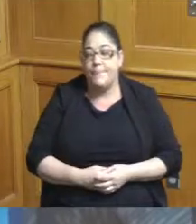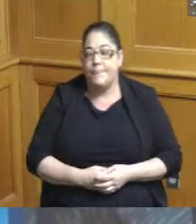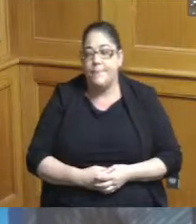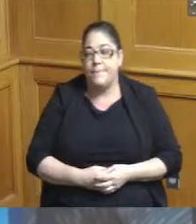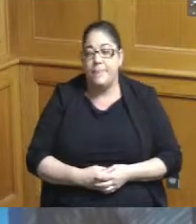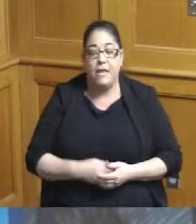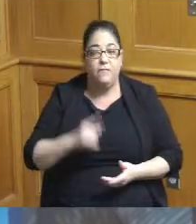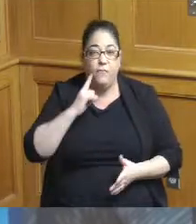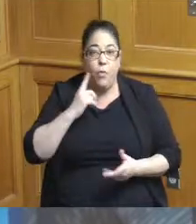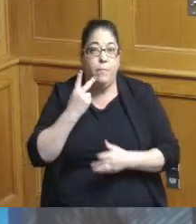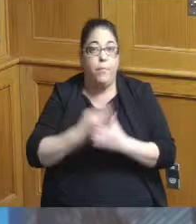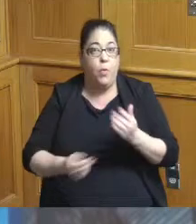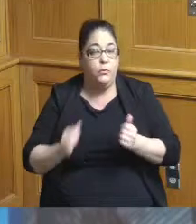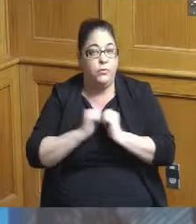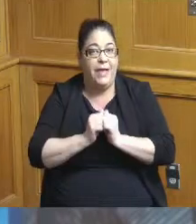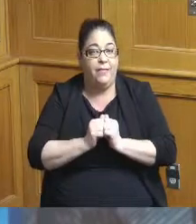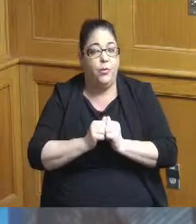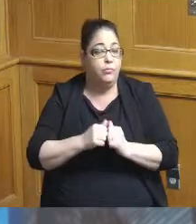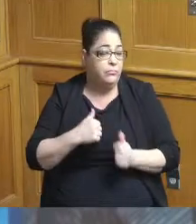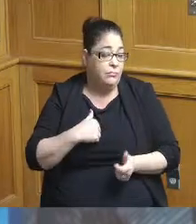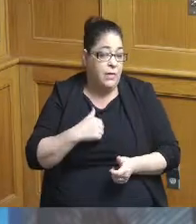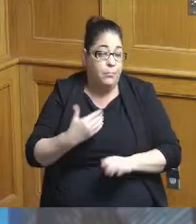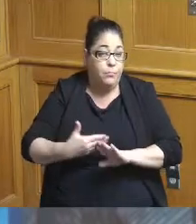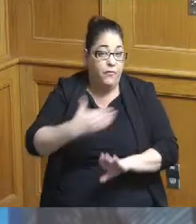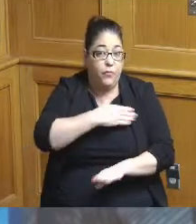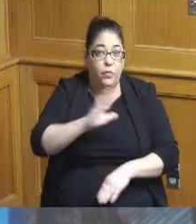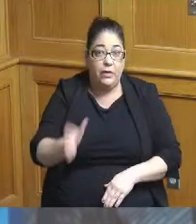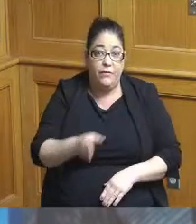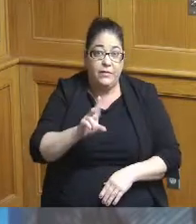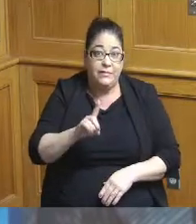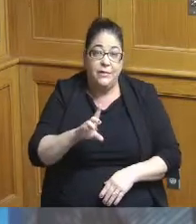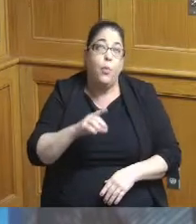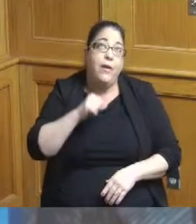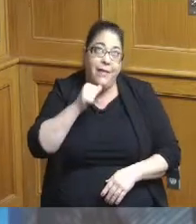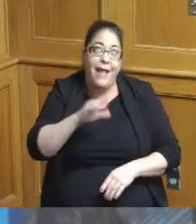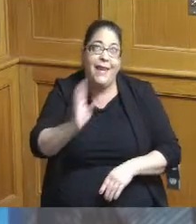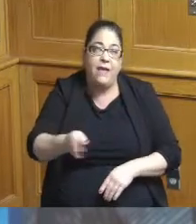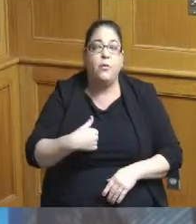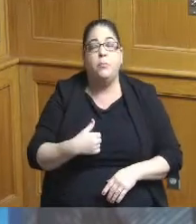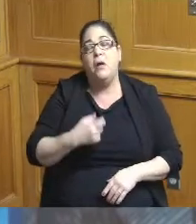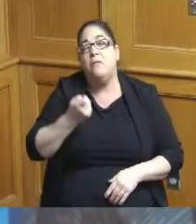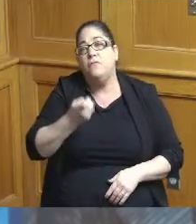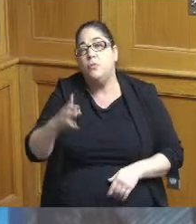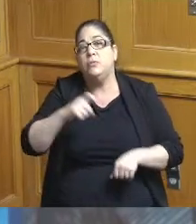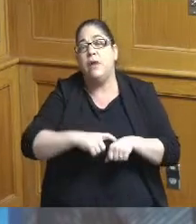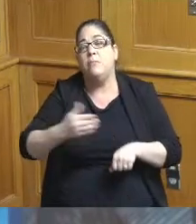concept we have not done joint meetings frequently with the city but we have done them in the past